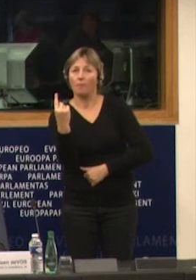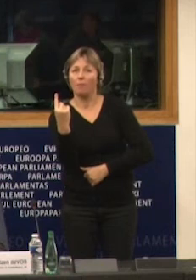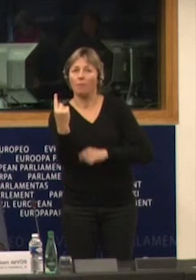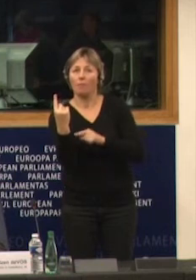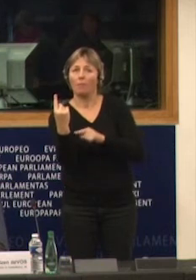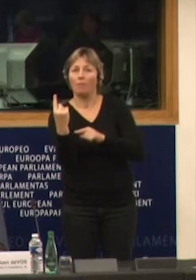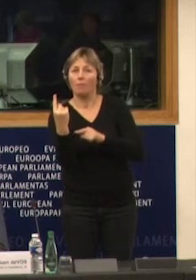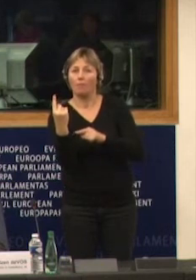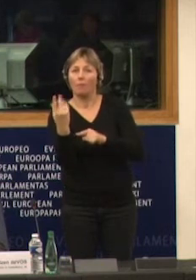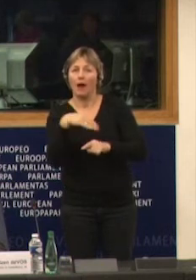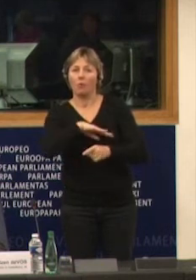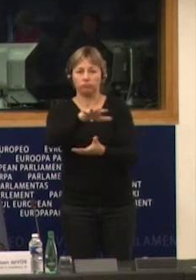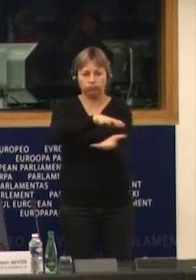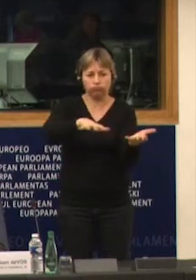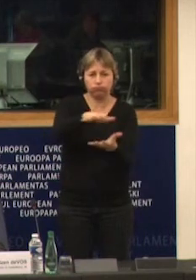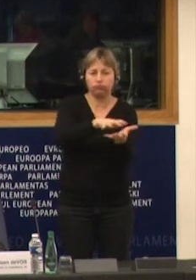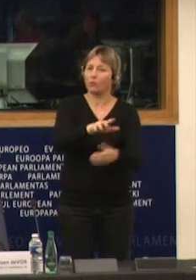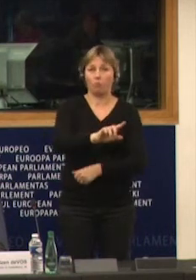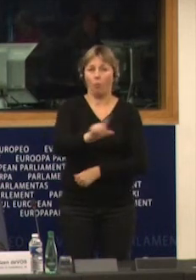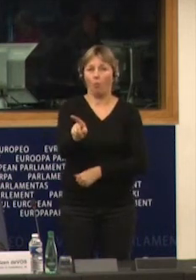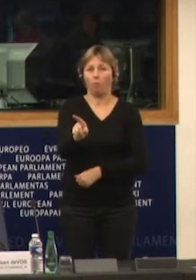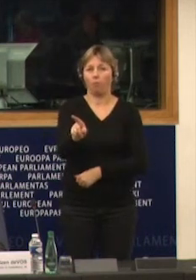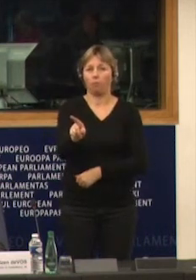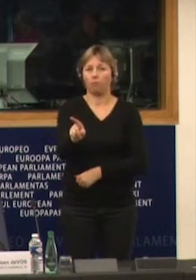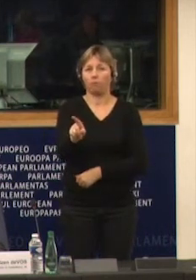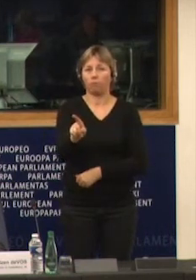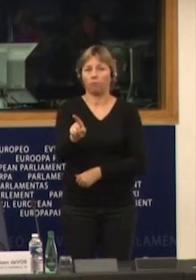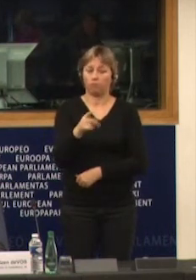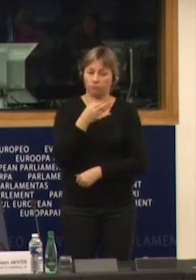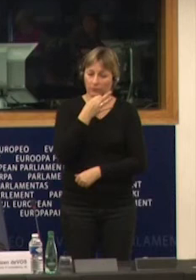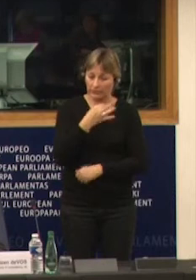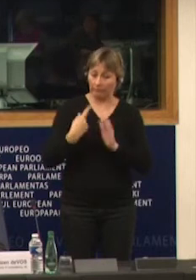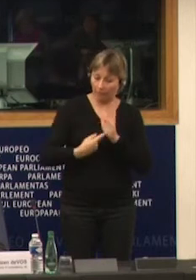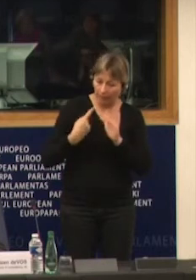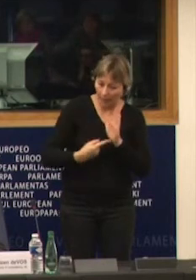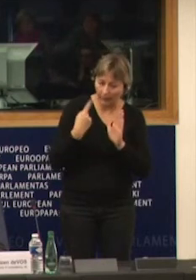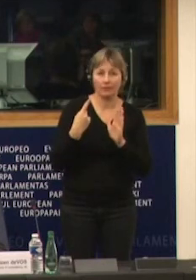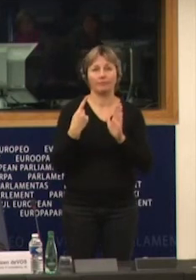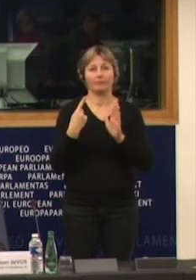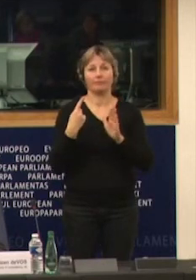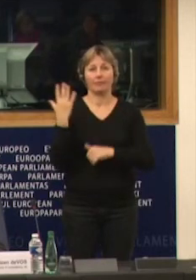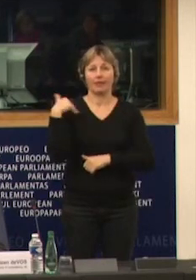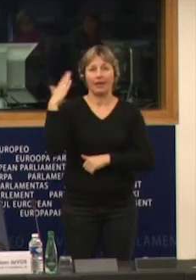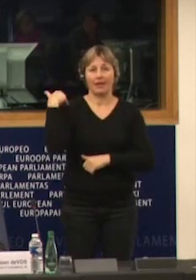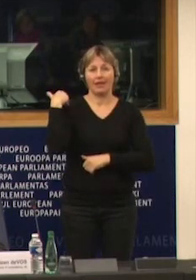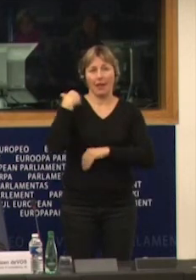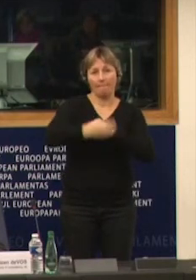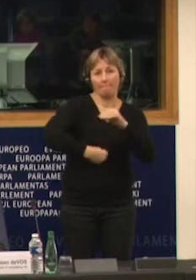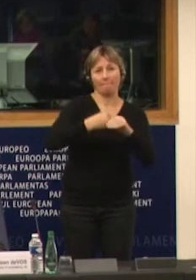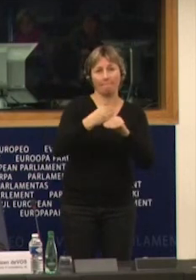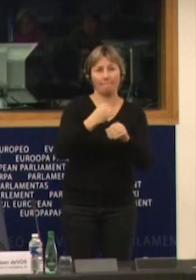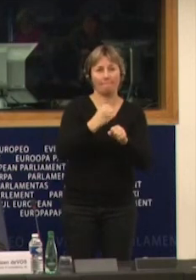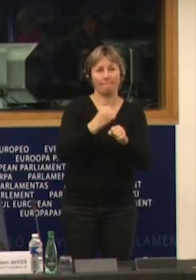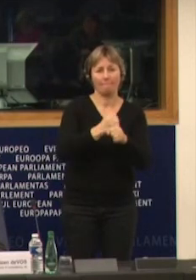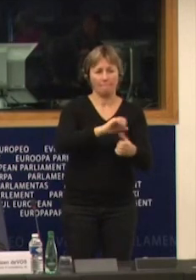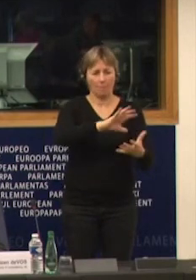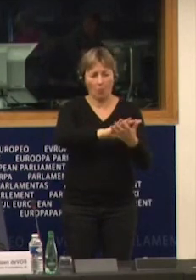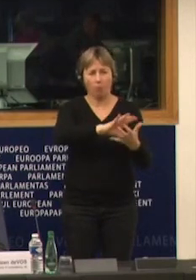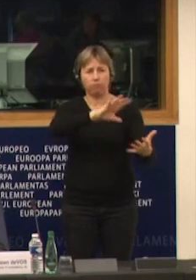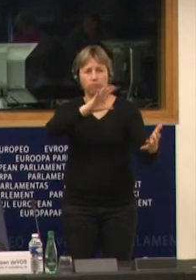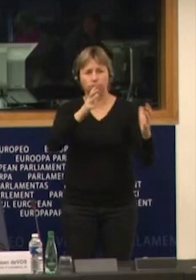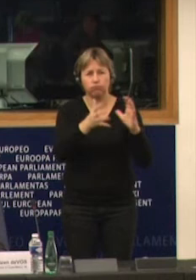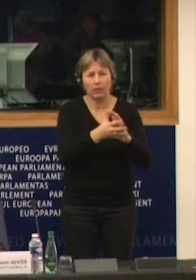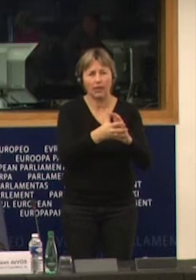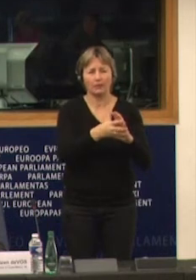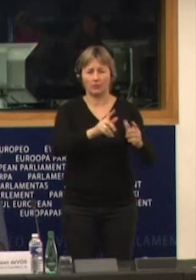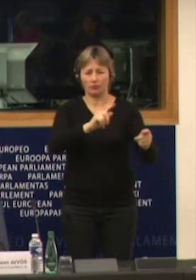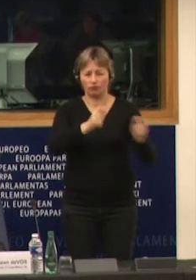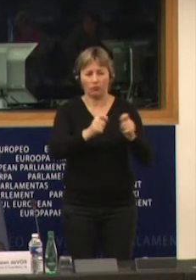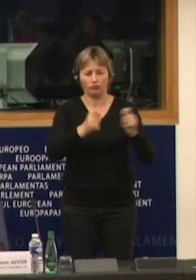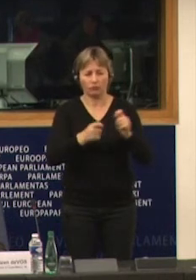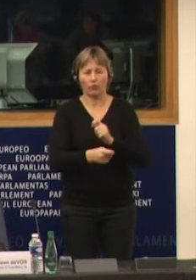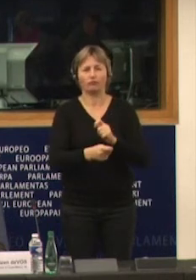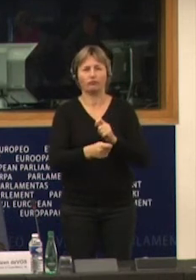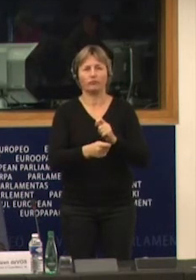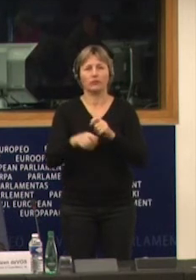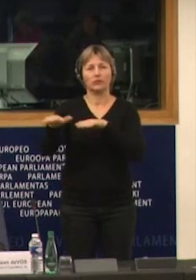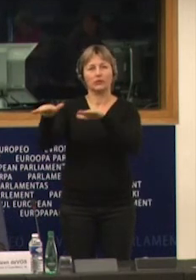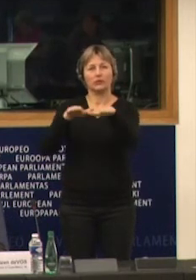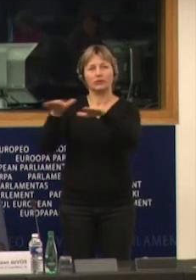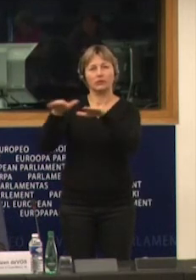A relation with volume growth in special education and care. As Anna mentioned, there is better diagnosing. Medicalisation in the society.